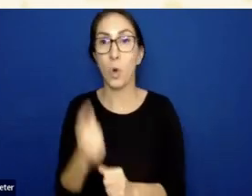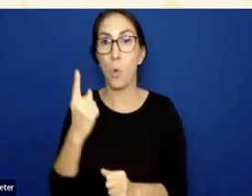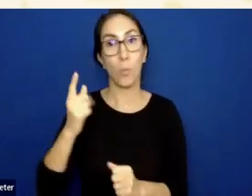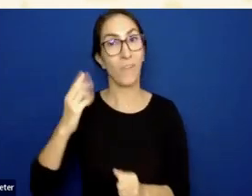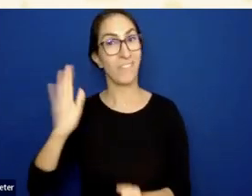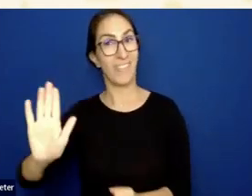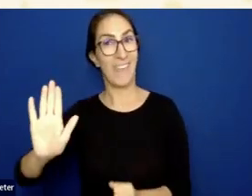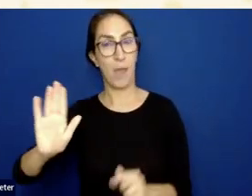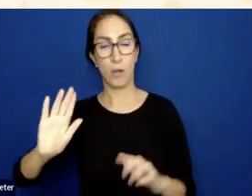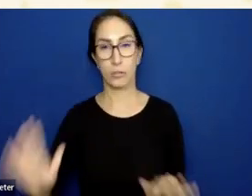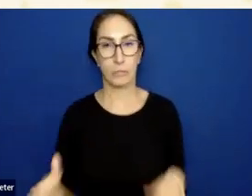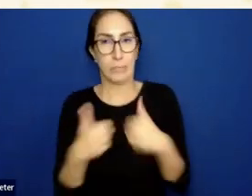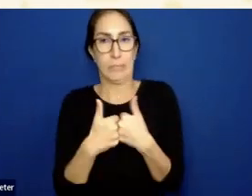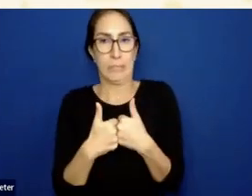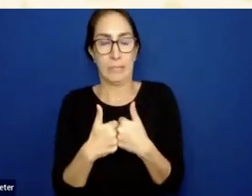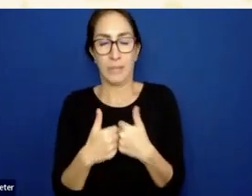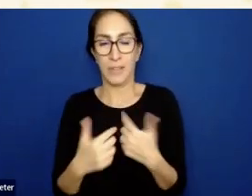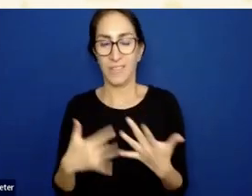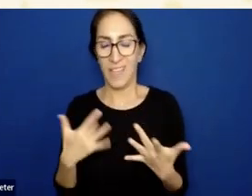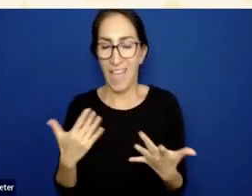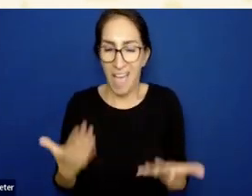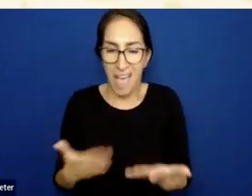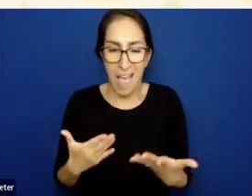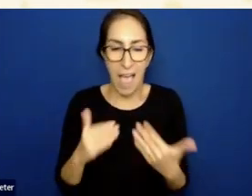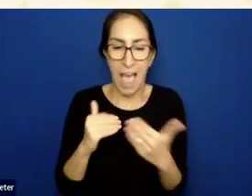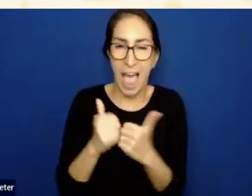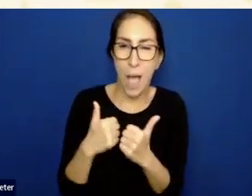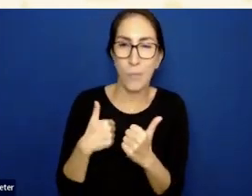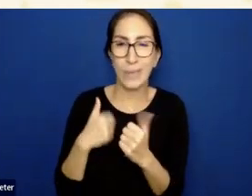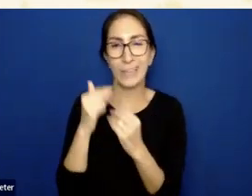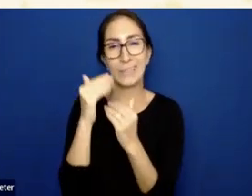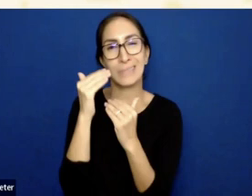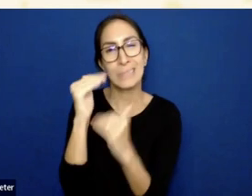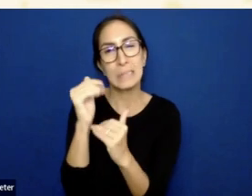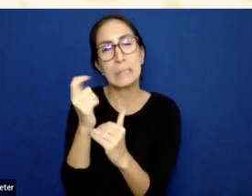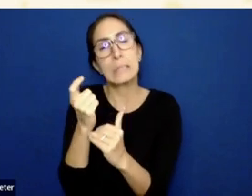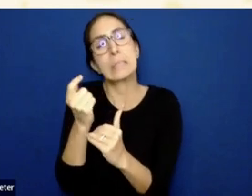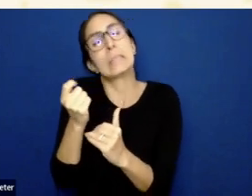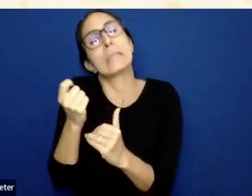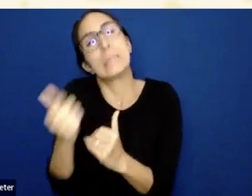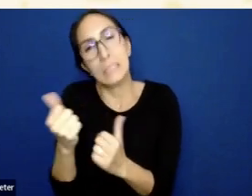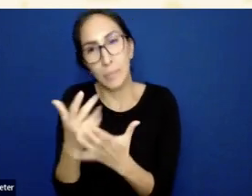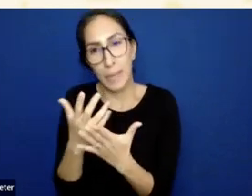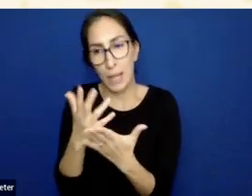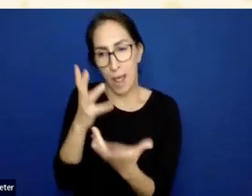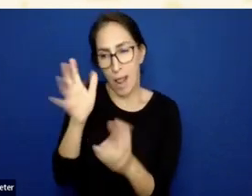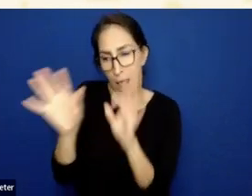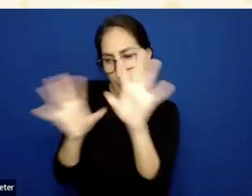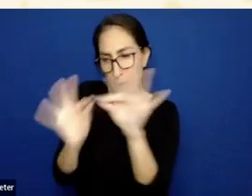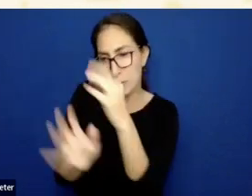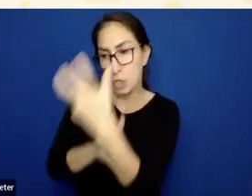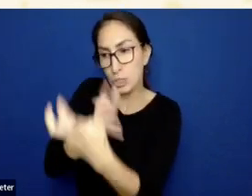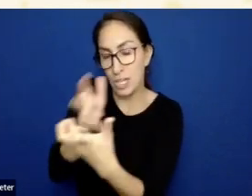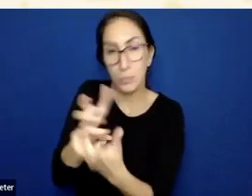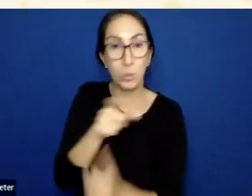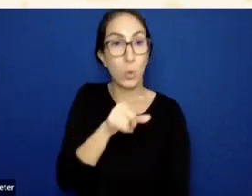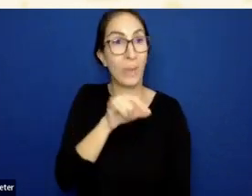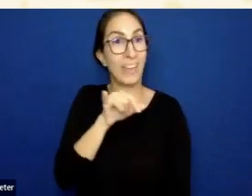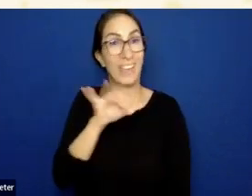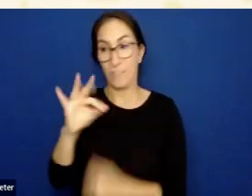How can we just restrict a little bit more the customization in the way that when they are creating the content,